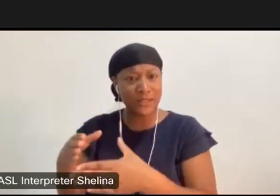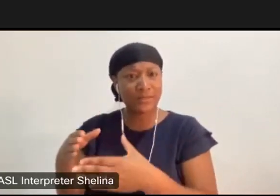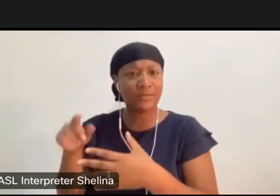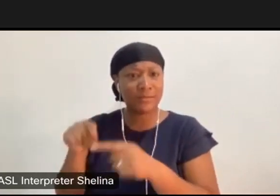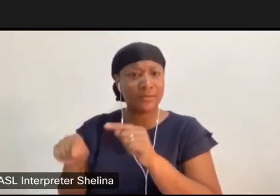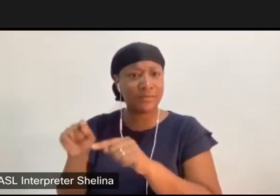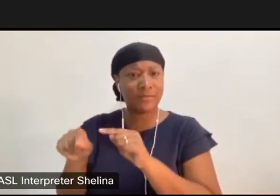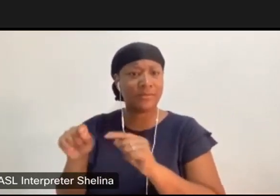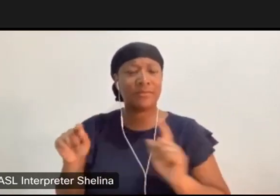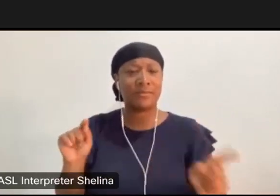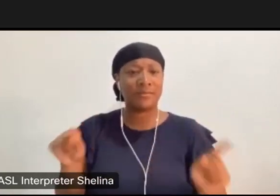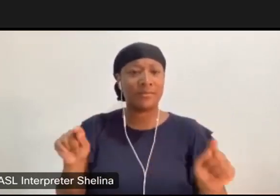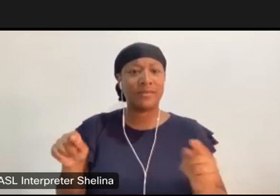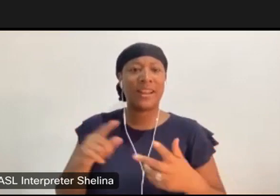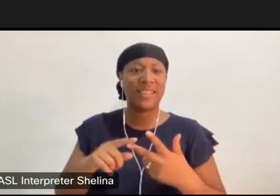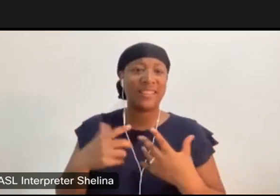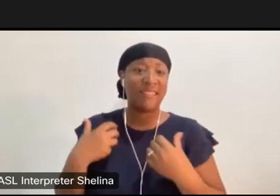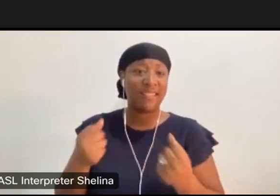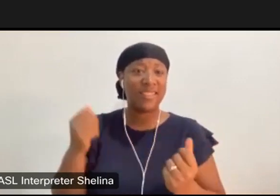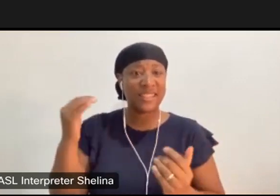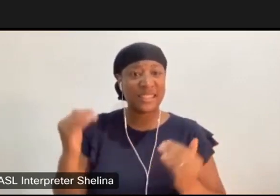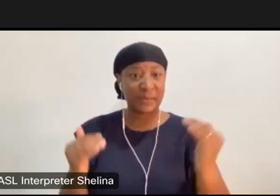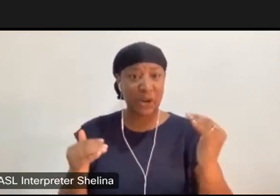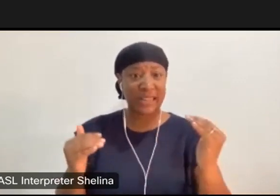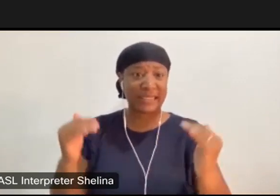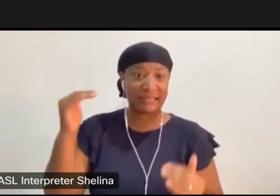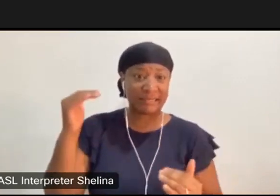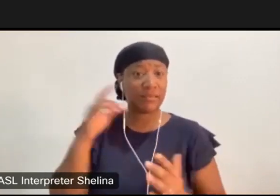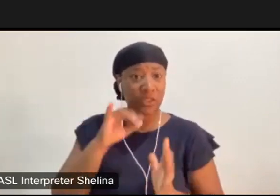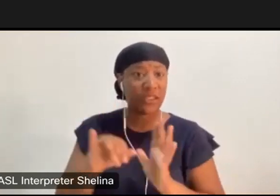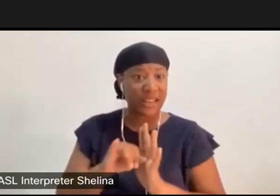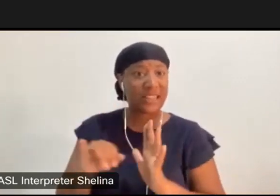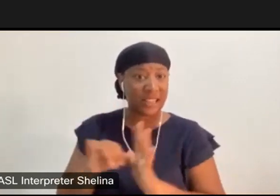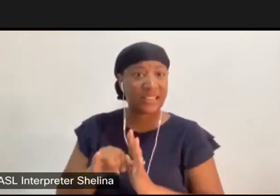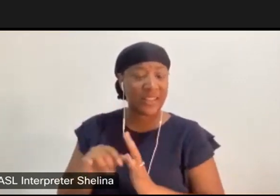health disparities that you have identified within that priority health area.